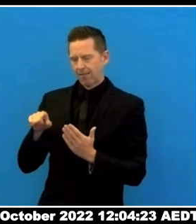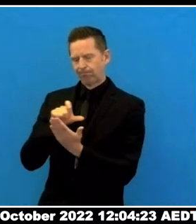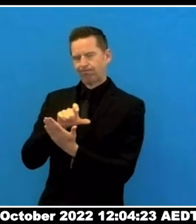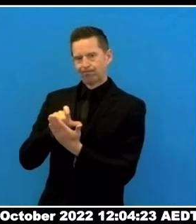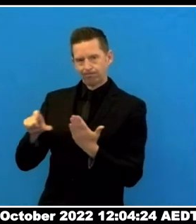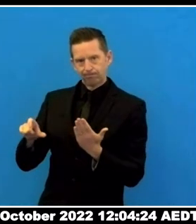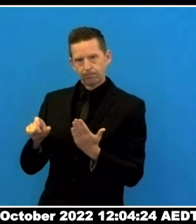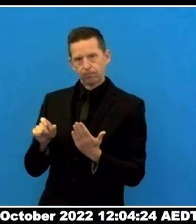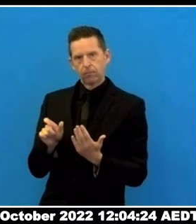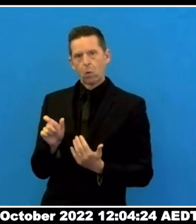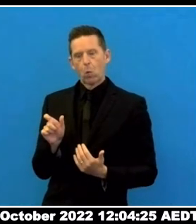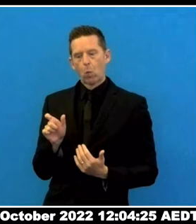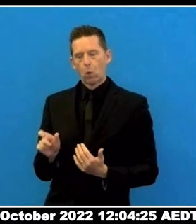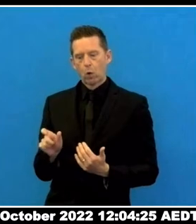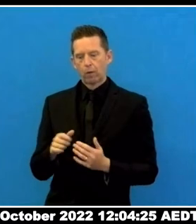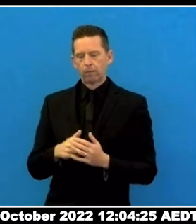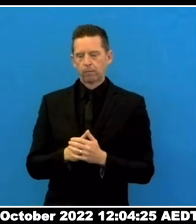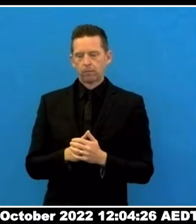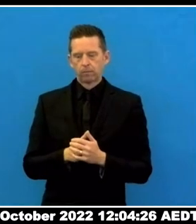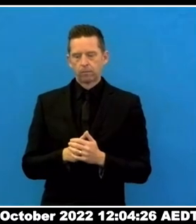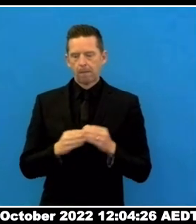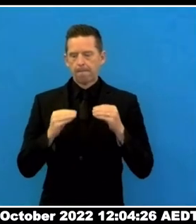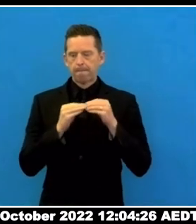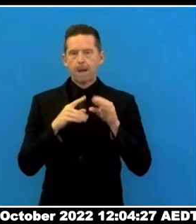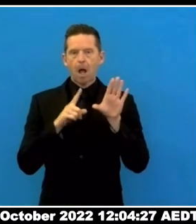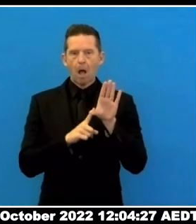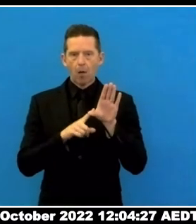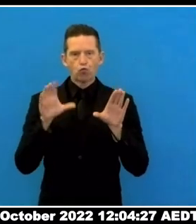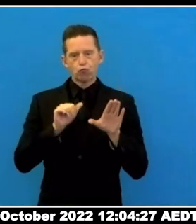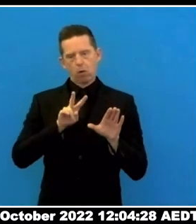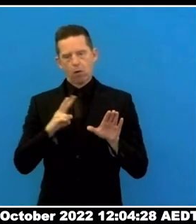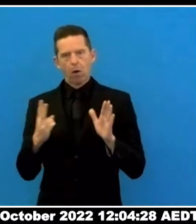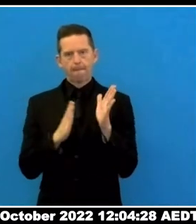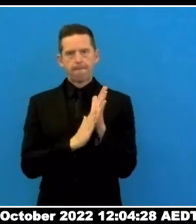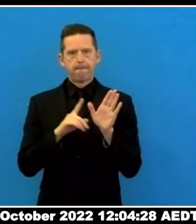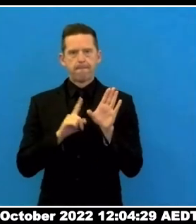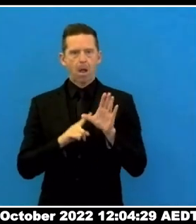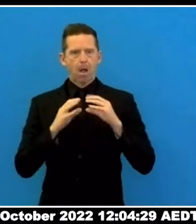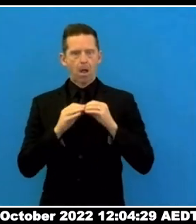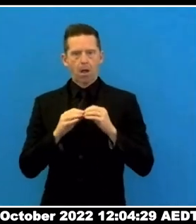the word "by" should be "my". Thank you very much for that important correction.